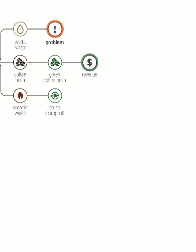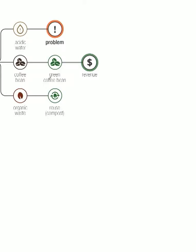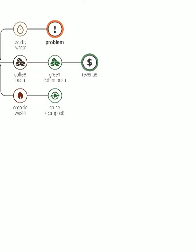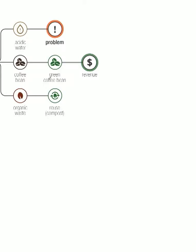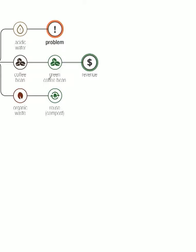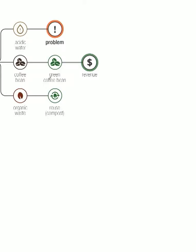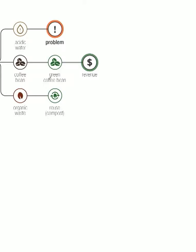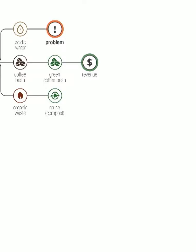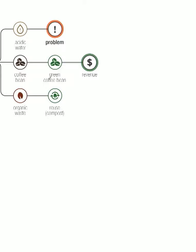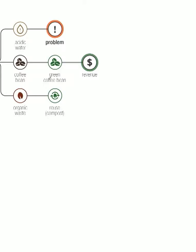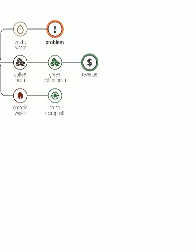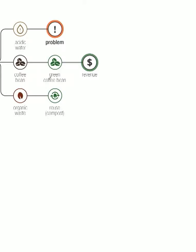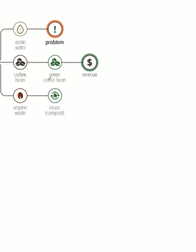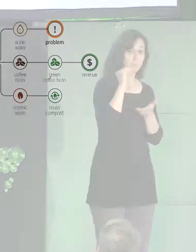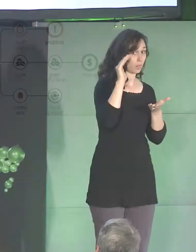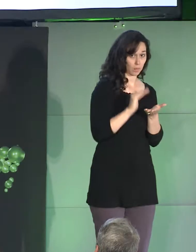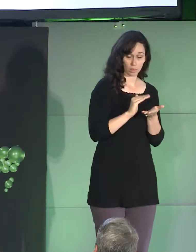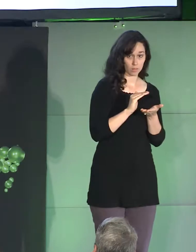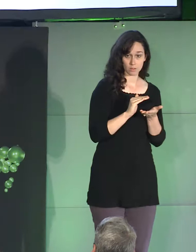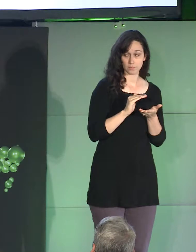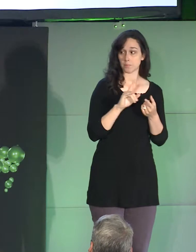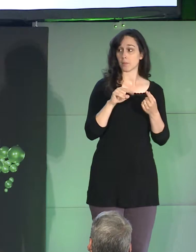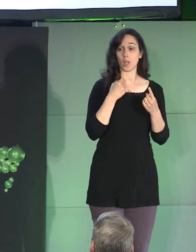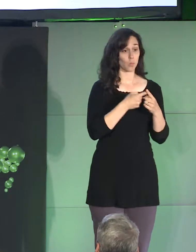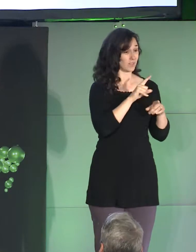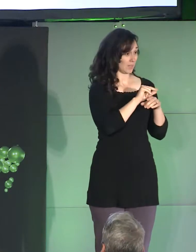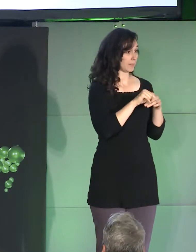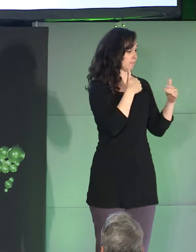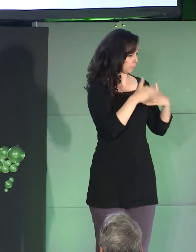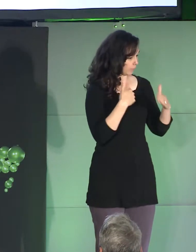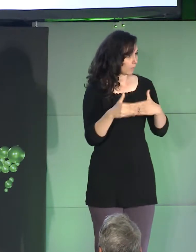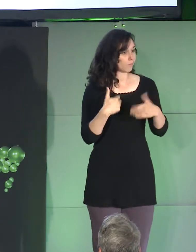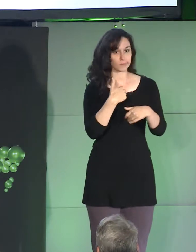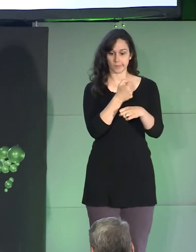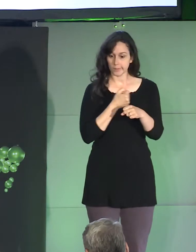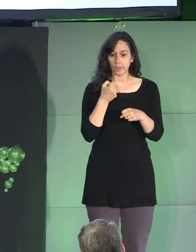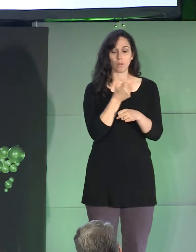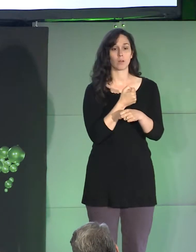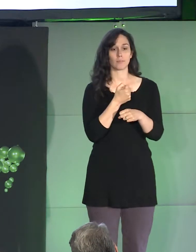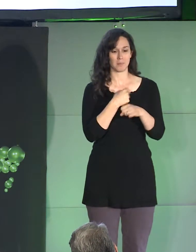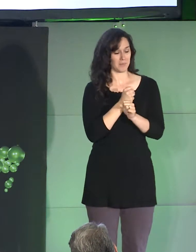of transportation. And once the bean goes through the process, it creates acidic water, which essentially is leaked